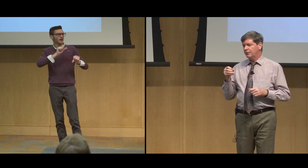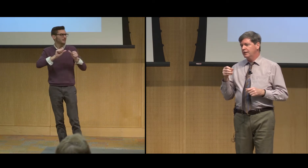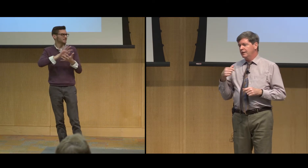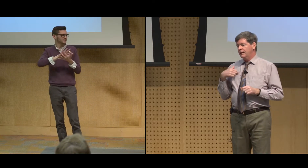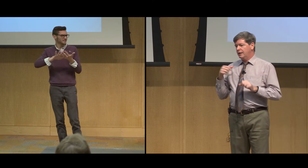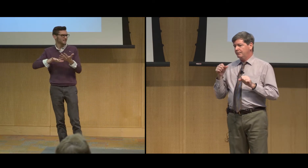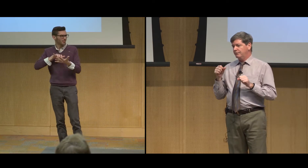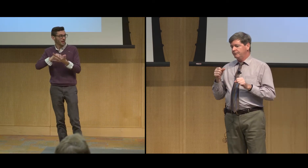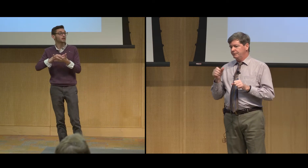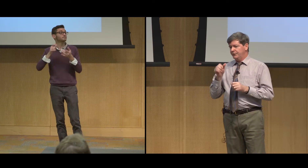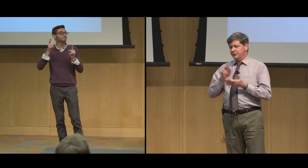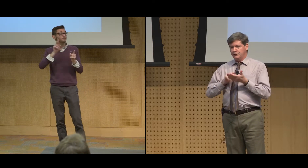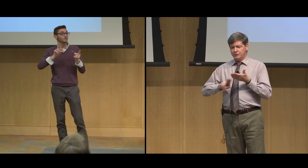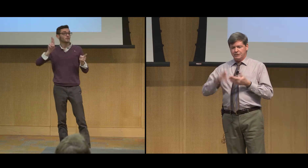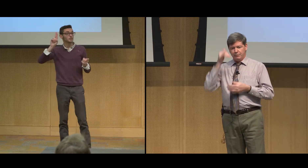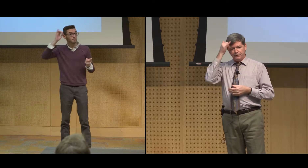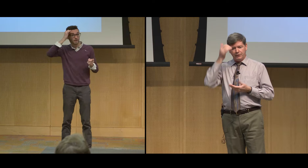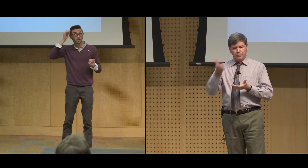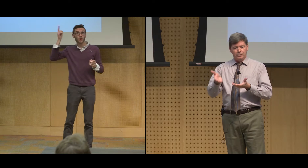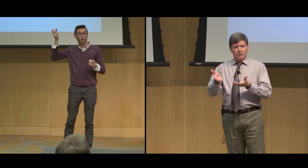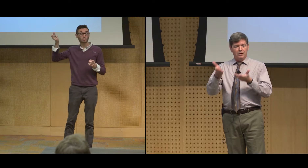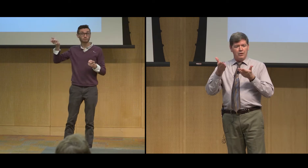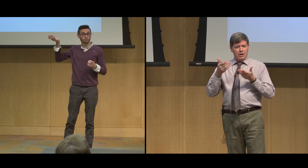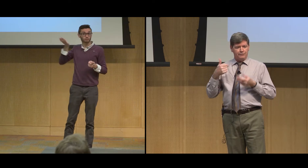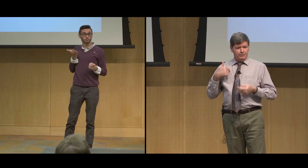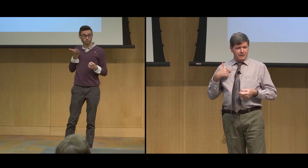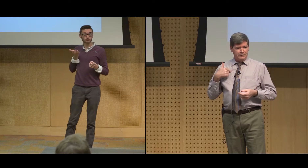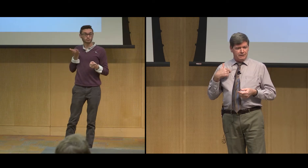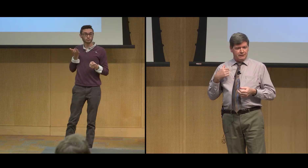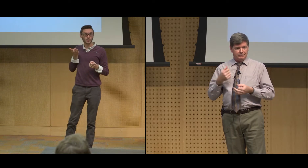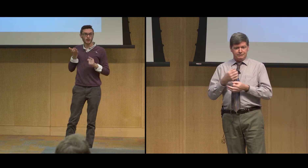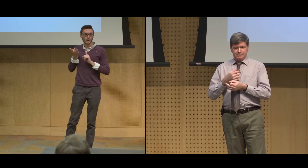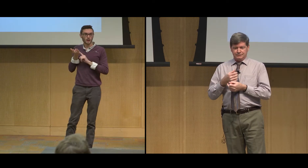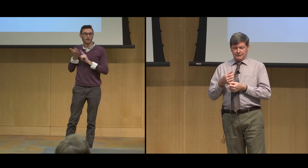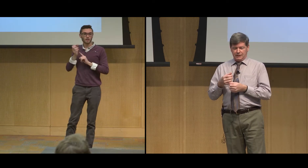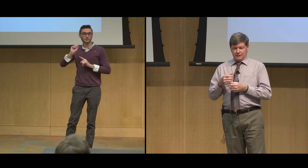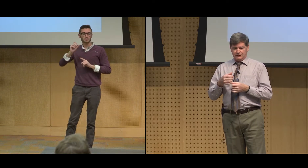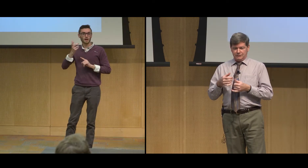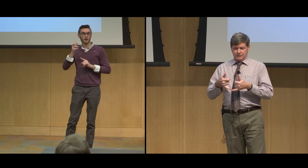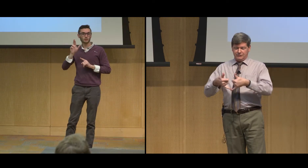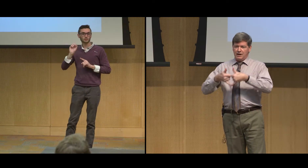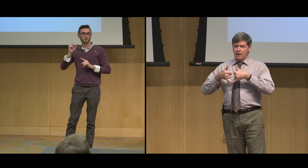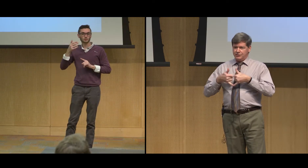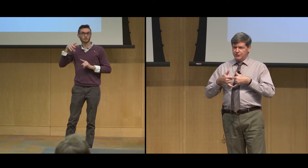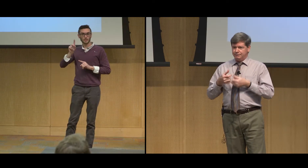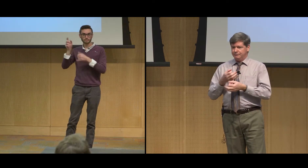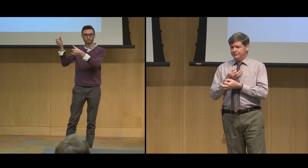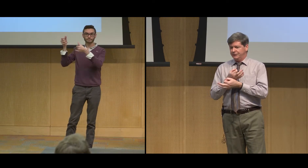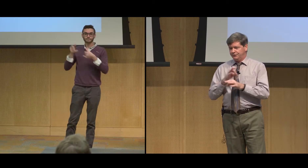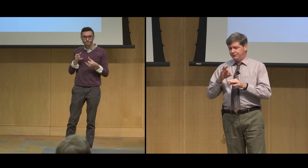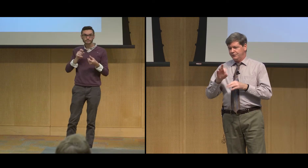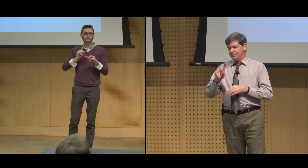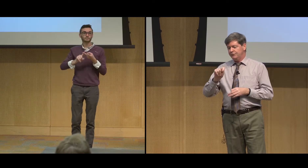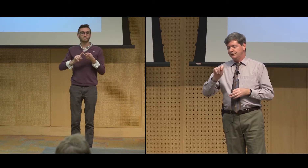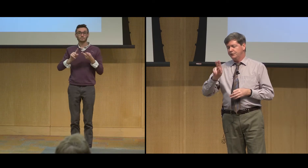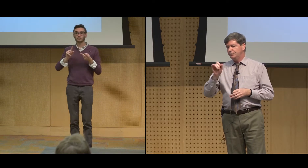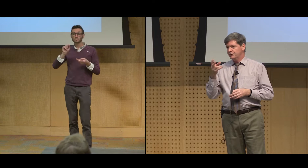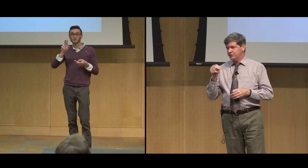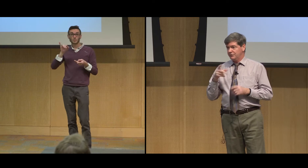And so, um, the University of Buffalo offered me a--a scholarship, you know, free-- free tuition,